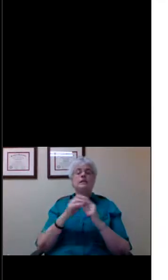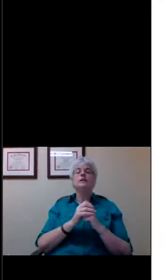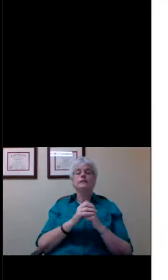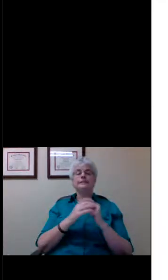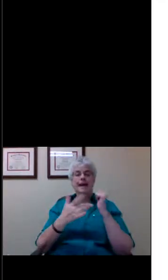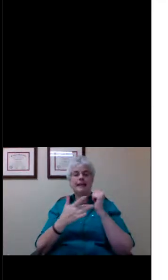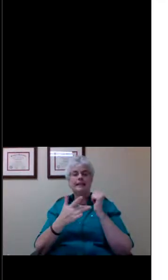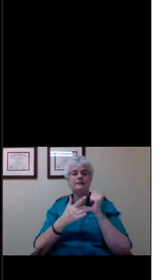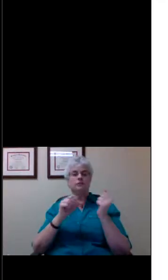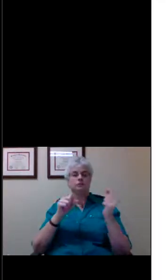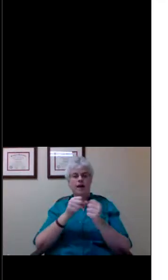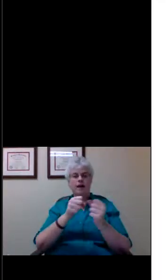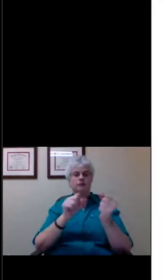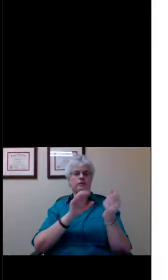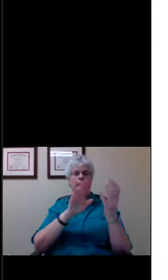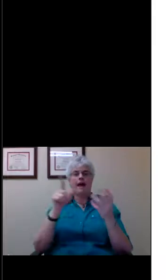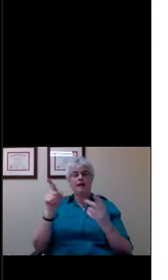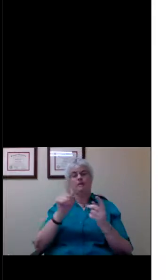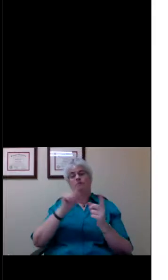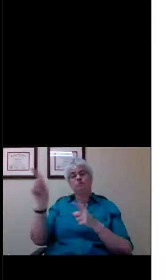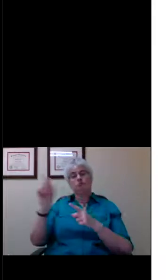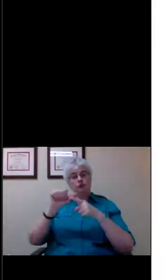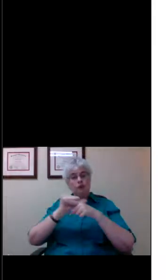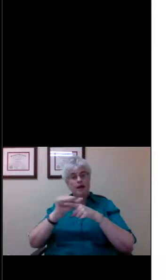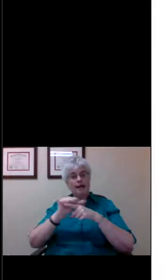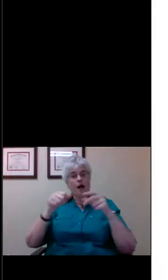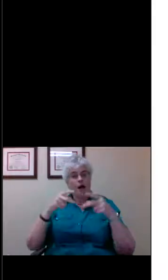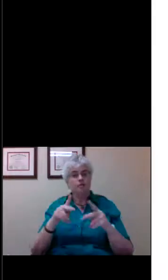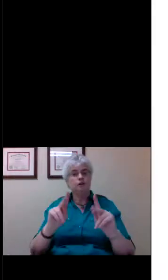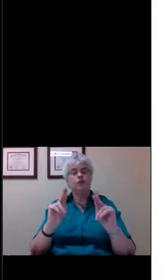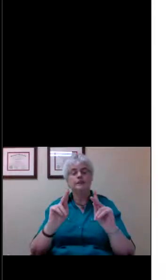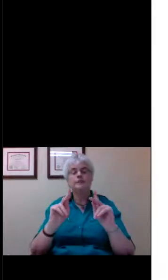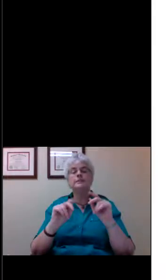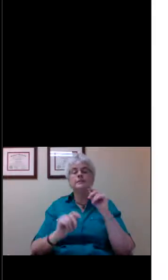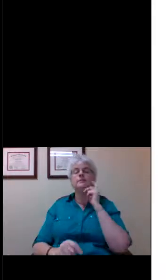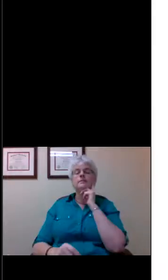management and techniques and strategies and approaches. So they provided some